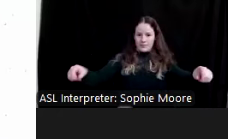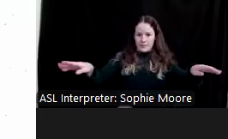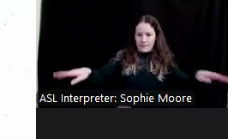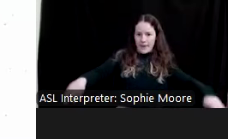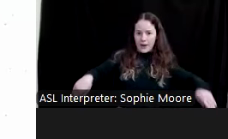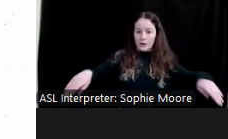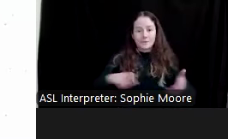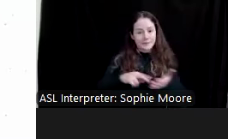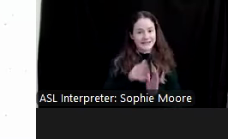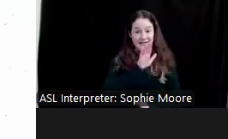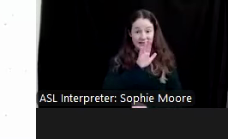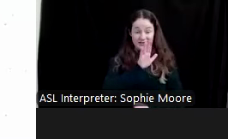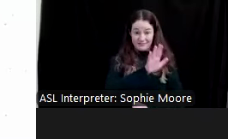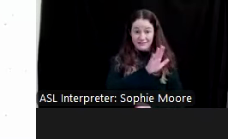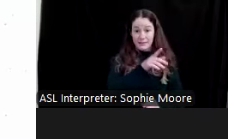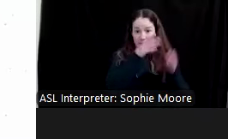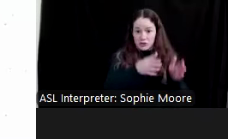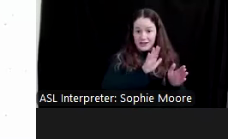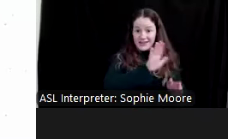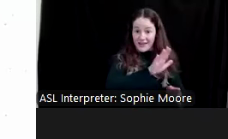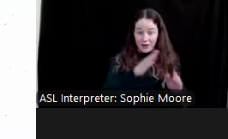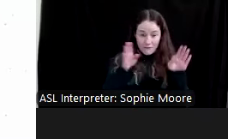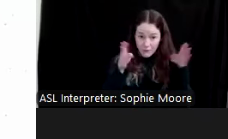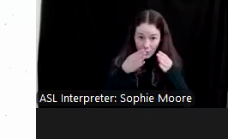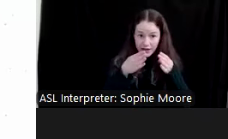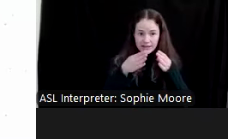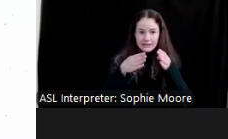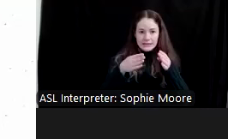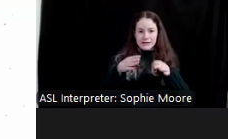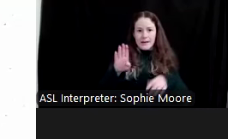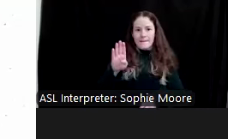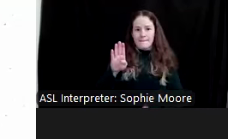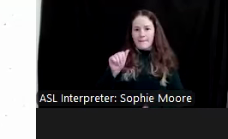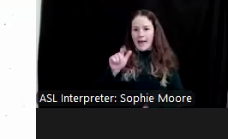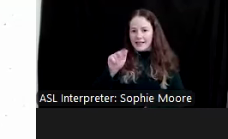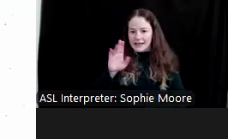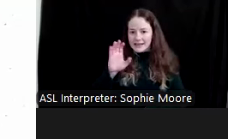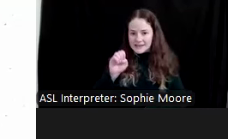and activating um the paddling motion. Then I've got my friend Dave Hartzac